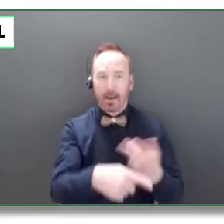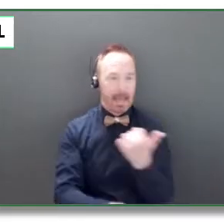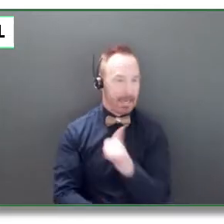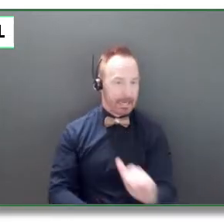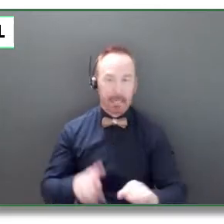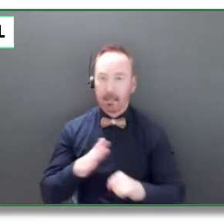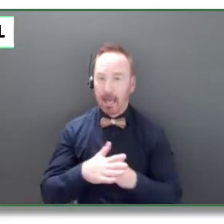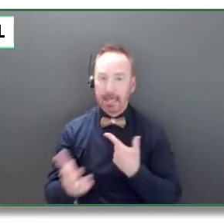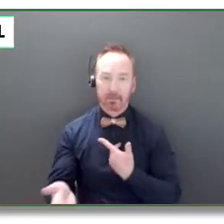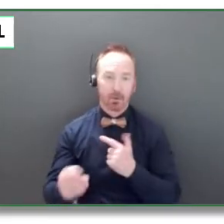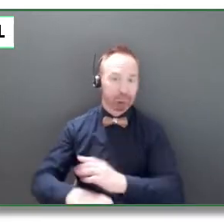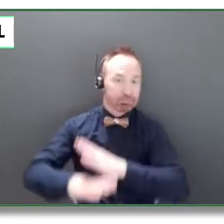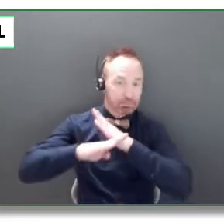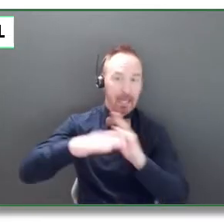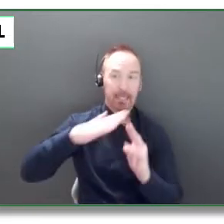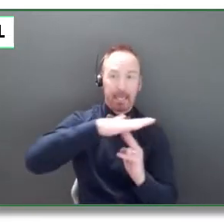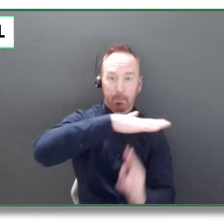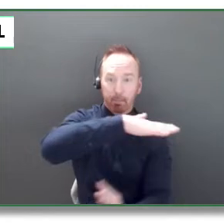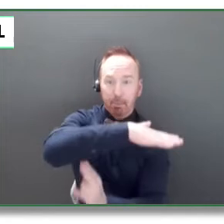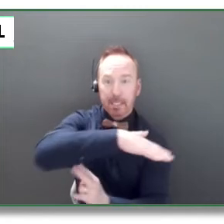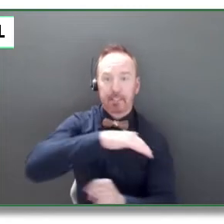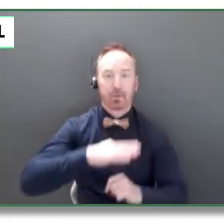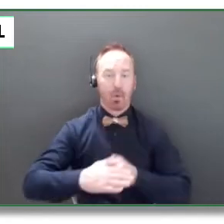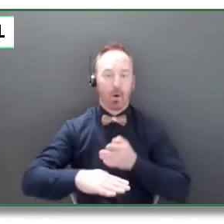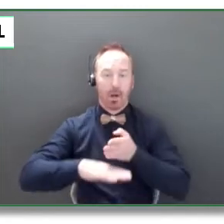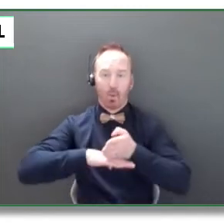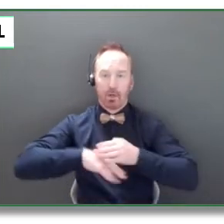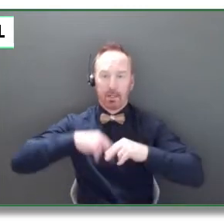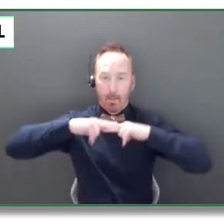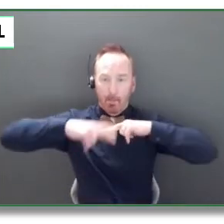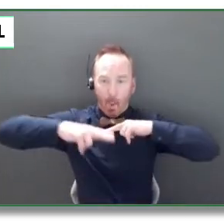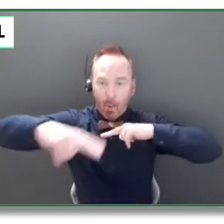a boardwalk that perhaps is too narrow. So really the